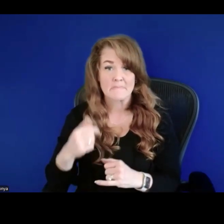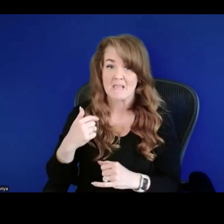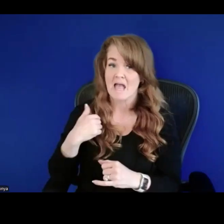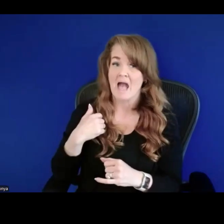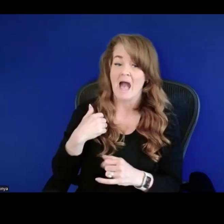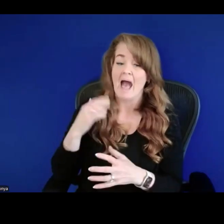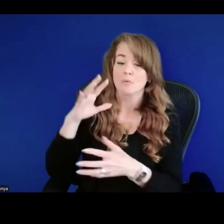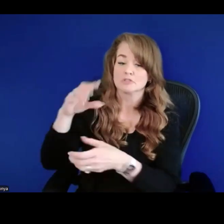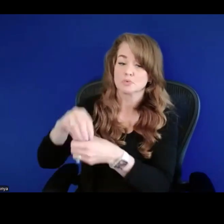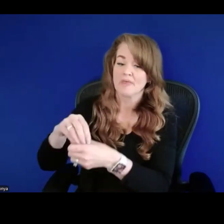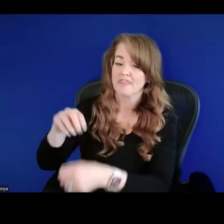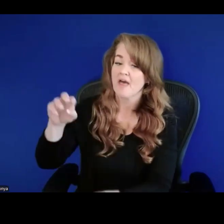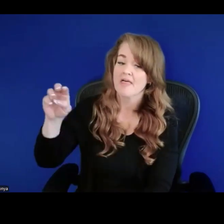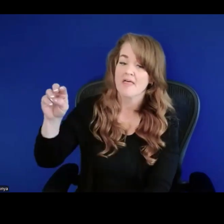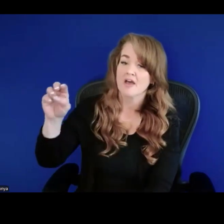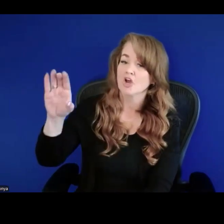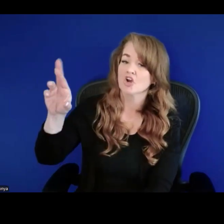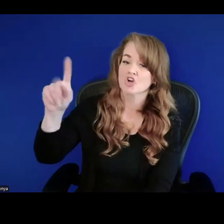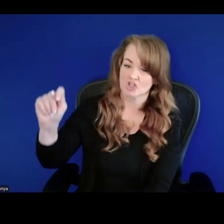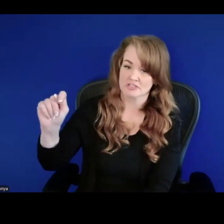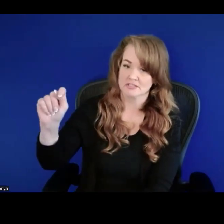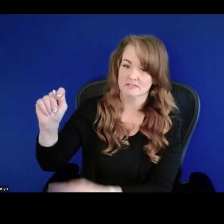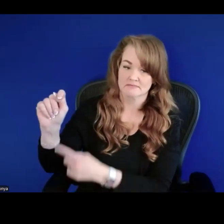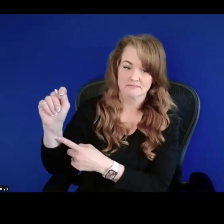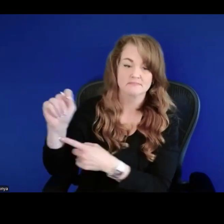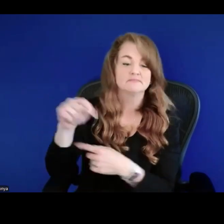Janel Preston: okay, all right. Tori Kunz: I think it should just be your group.